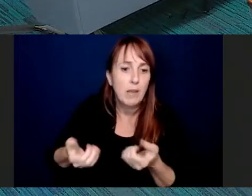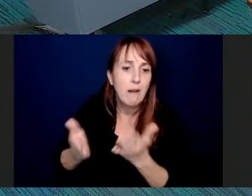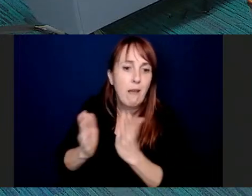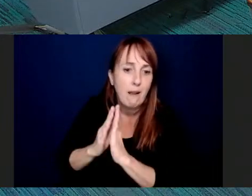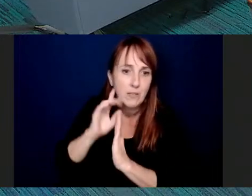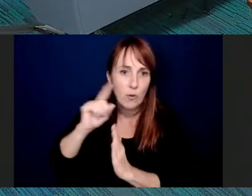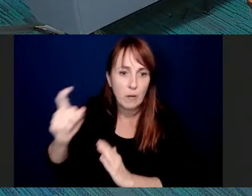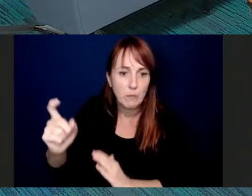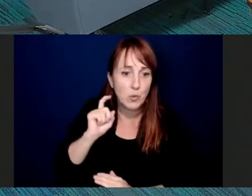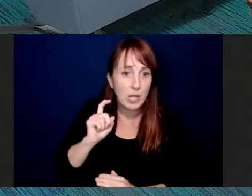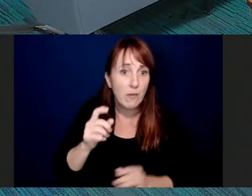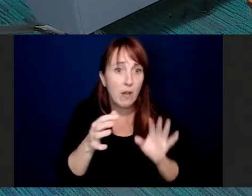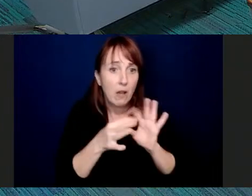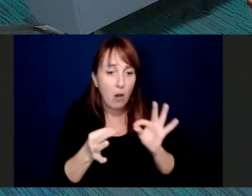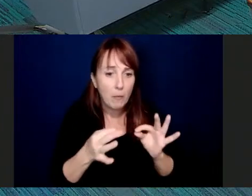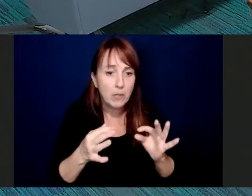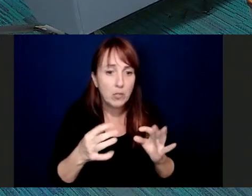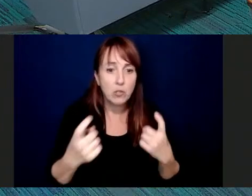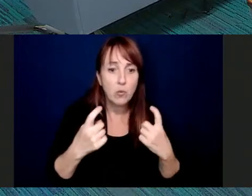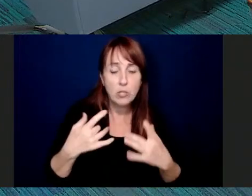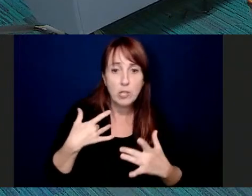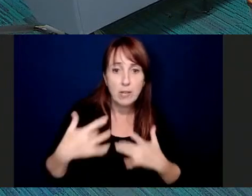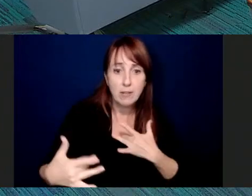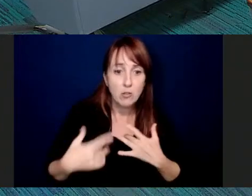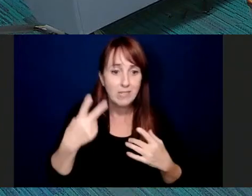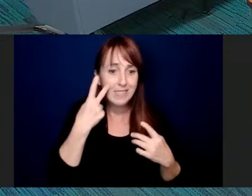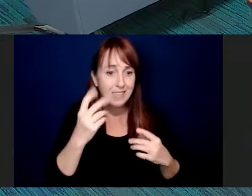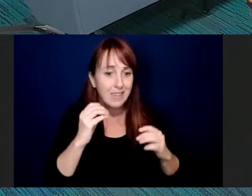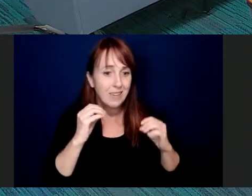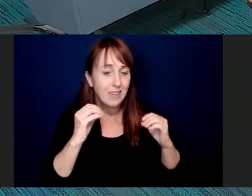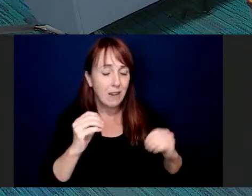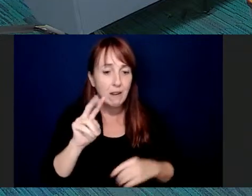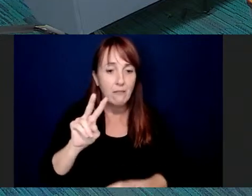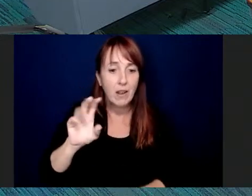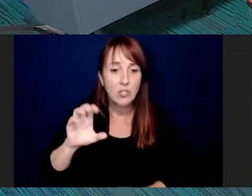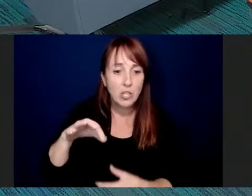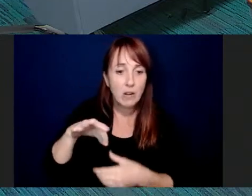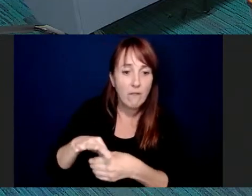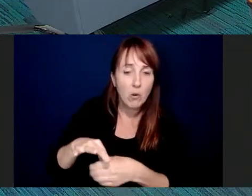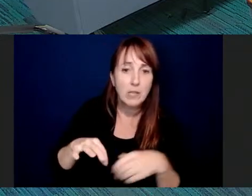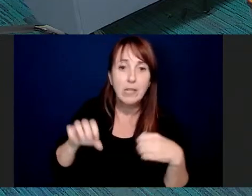Any comments? Questions concerning seeing none. Vice chair for the vote? Yes. Senate bill 1492.